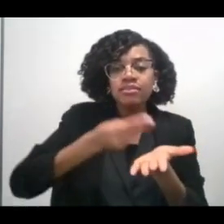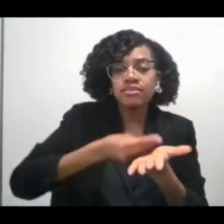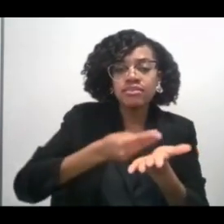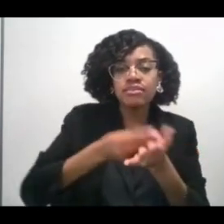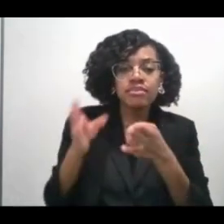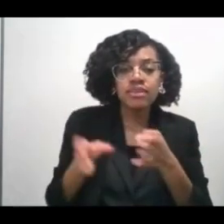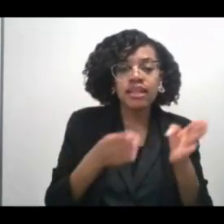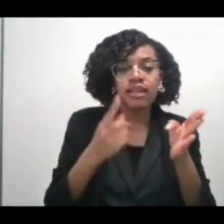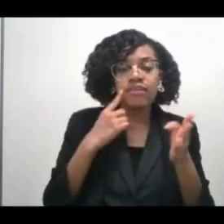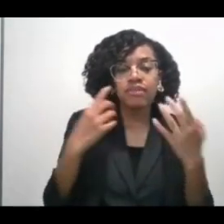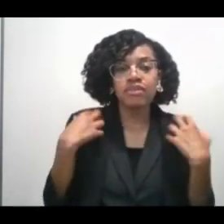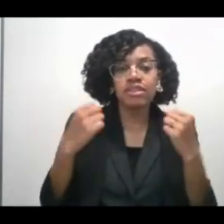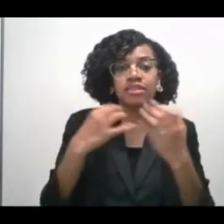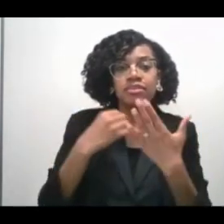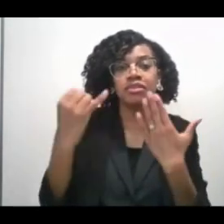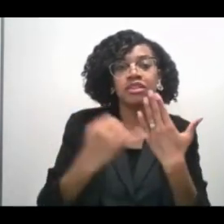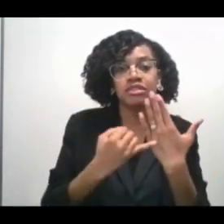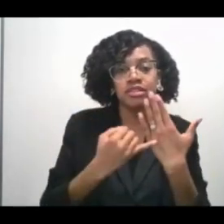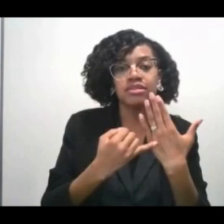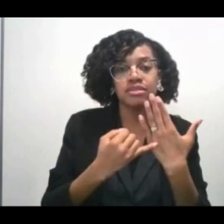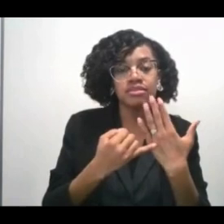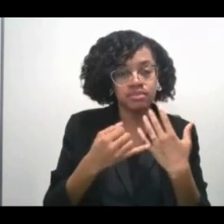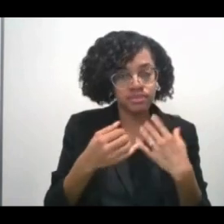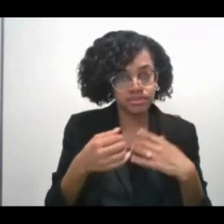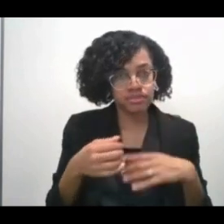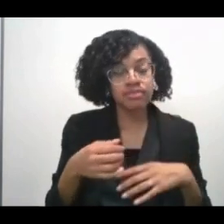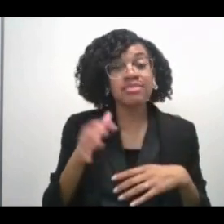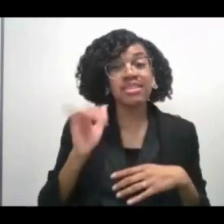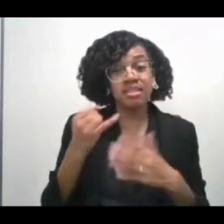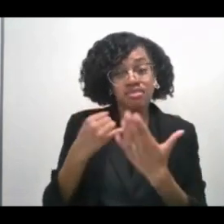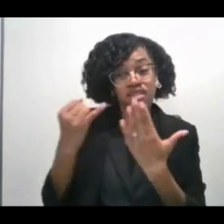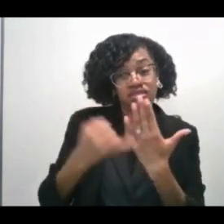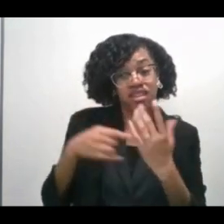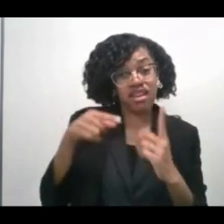resilience project that has a longer lifetime than the period